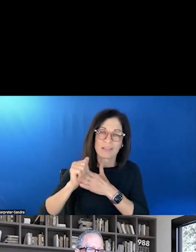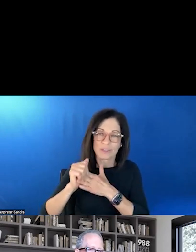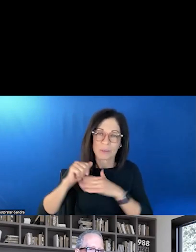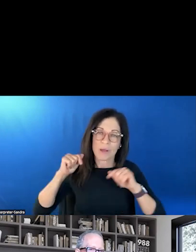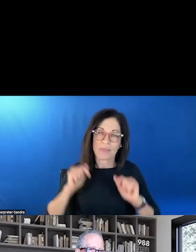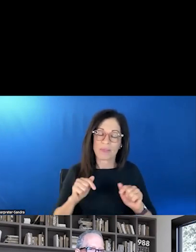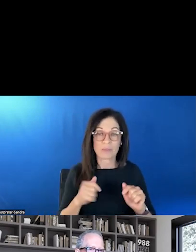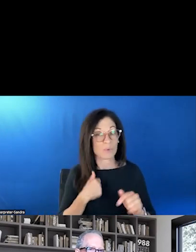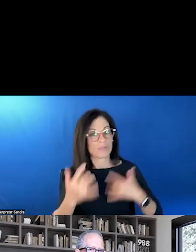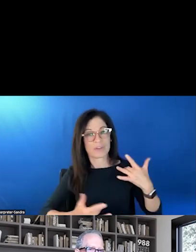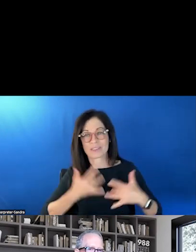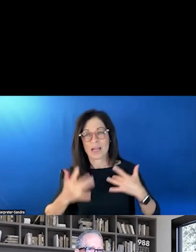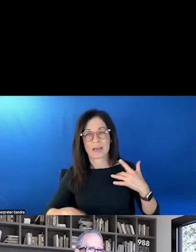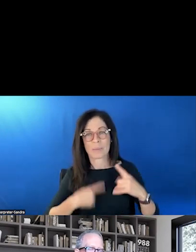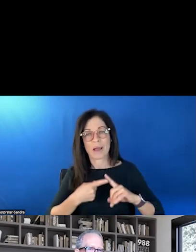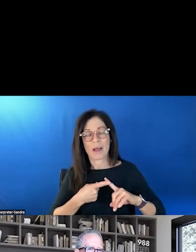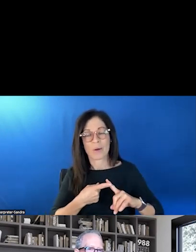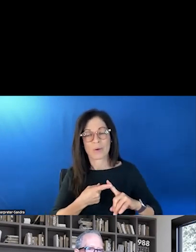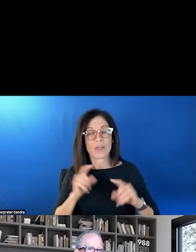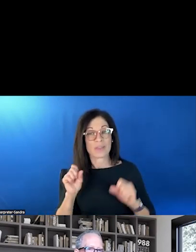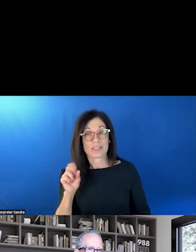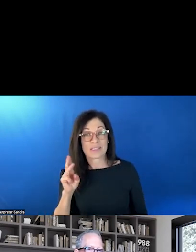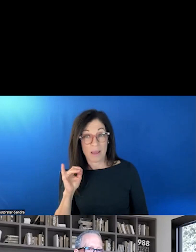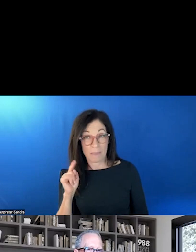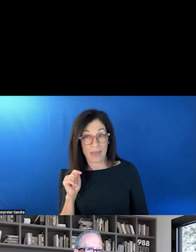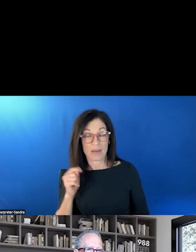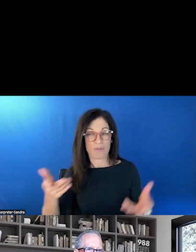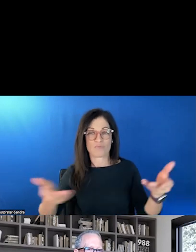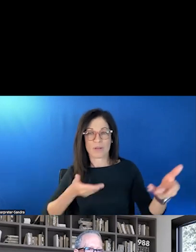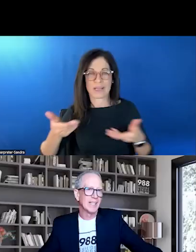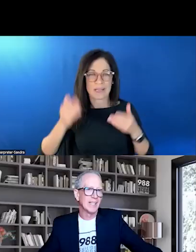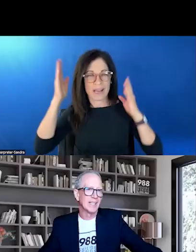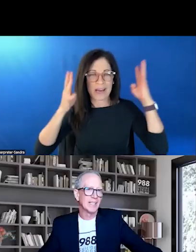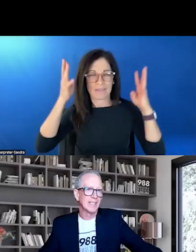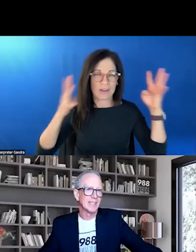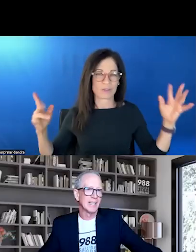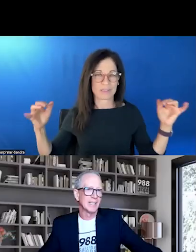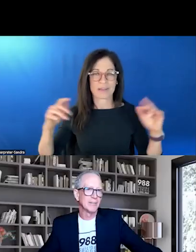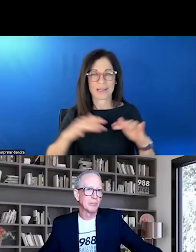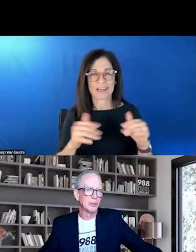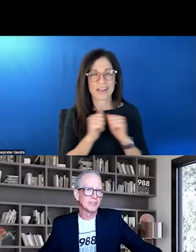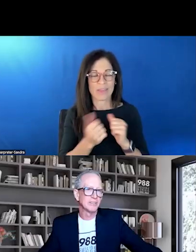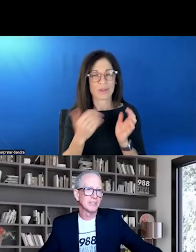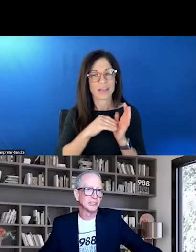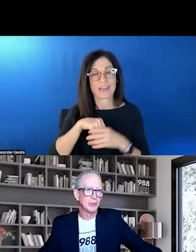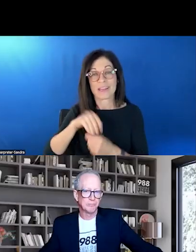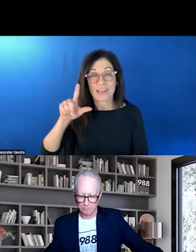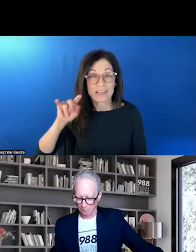WE ARE EXCITED ABOUT THE SUMMIT TO BRING INNOVATORS TOGETHER AGAIN IN LIVERPOOL THIS JUNE.